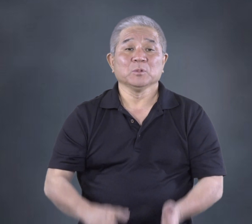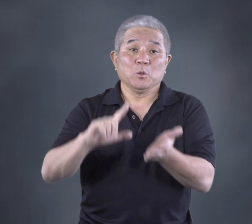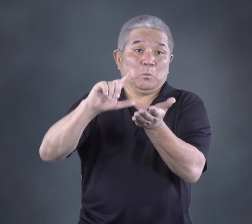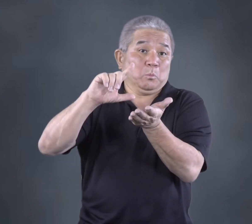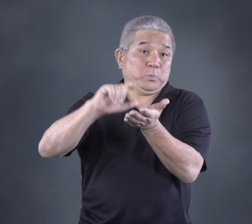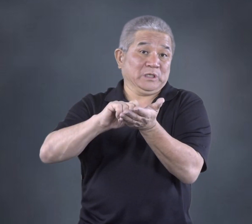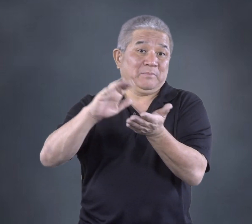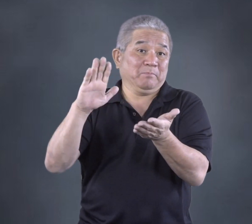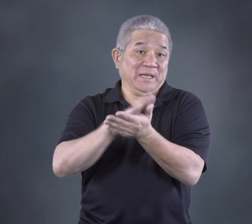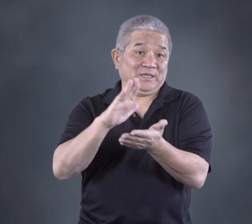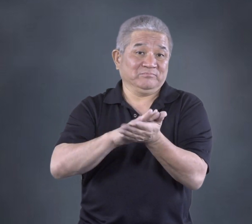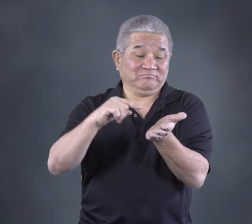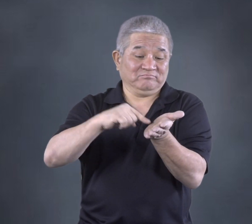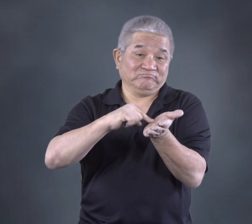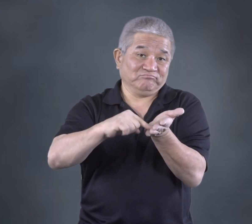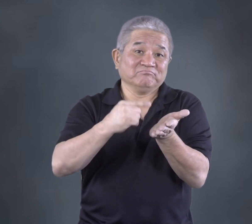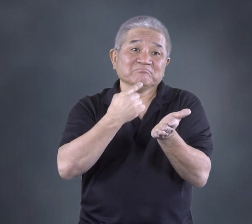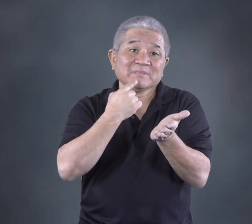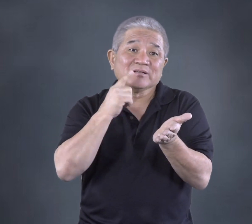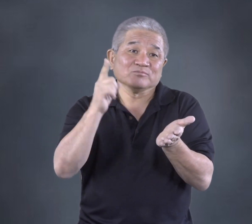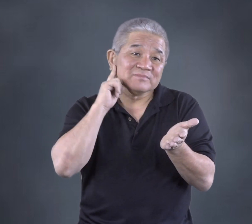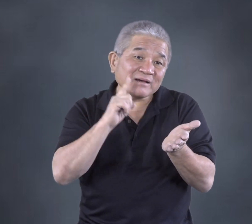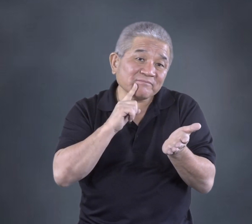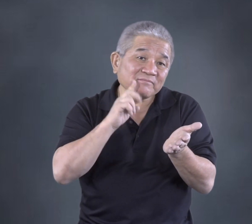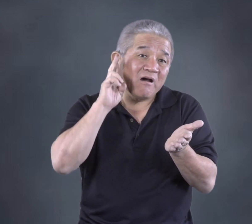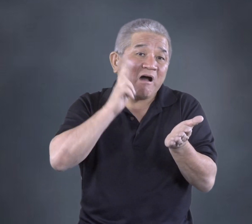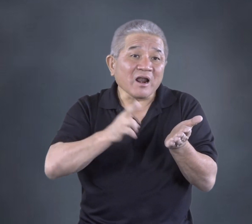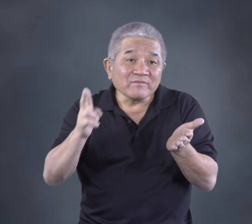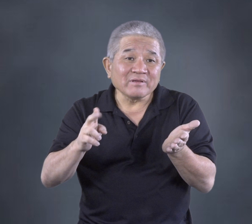Print out a page saying you are deaf or hard of hearing